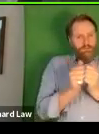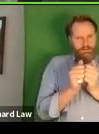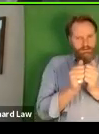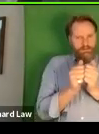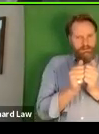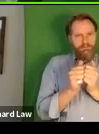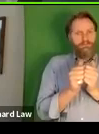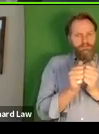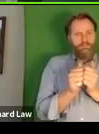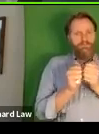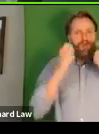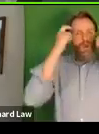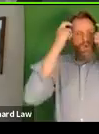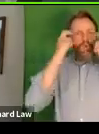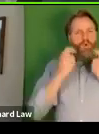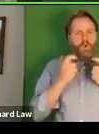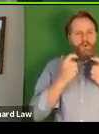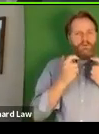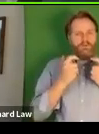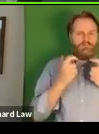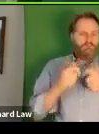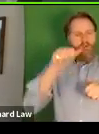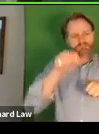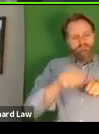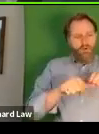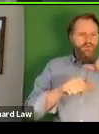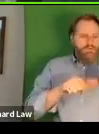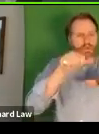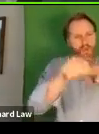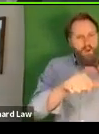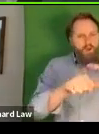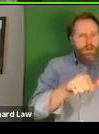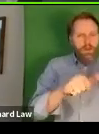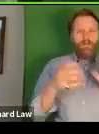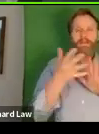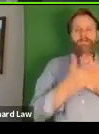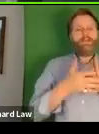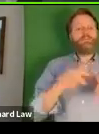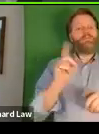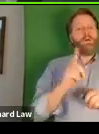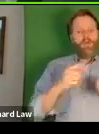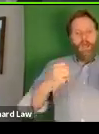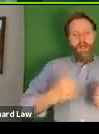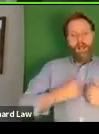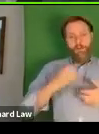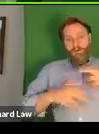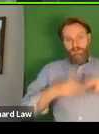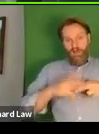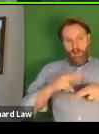deployment protocol that gives our members protection if they feel that